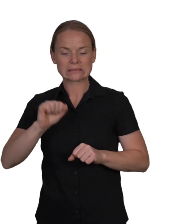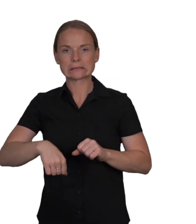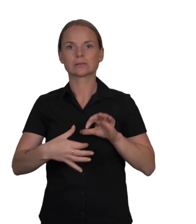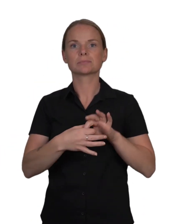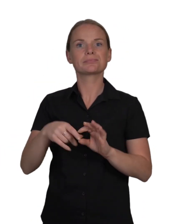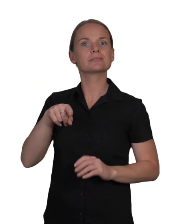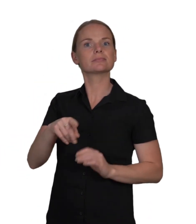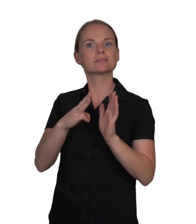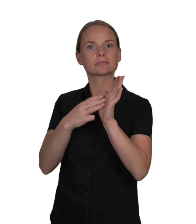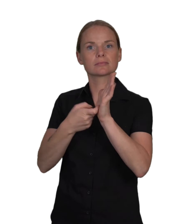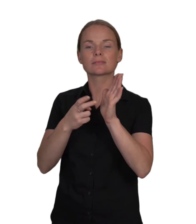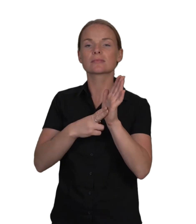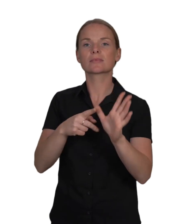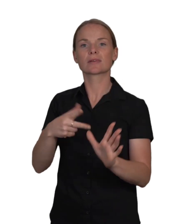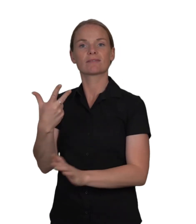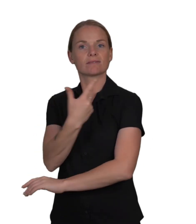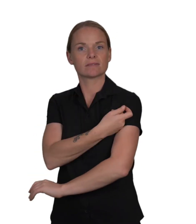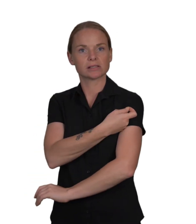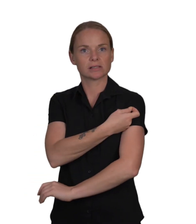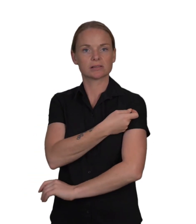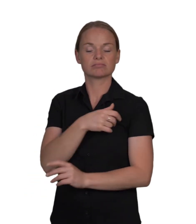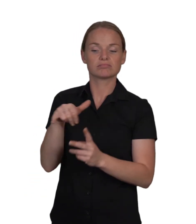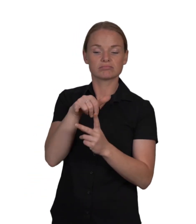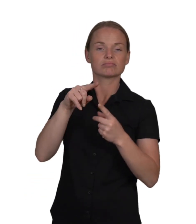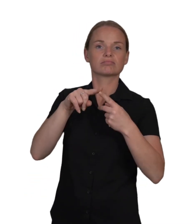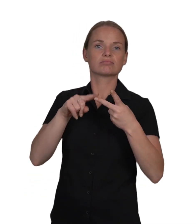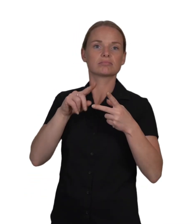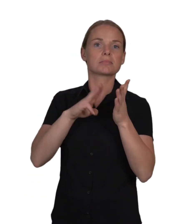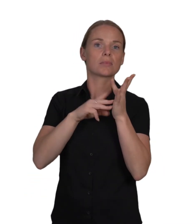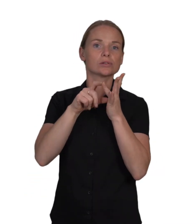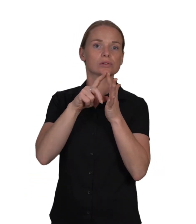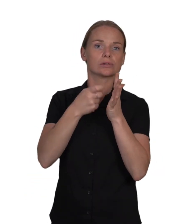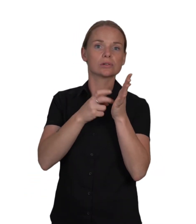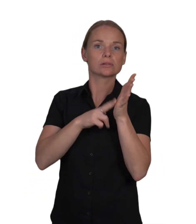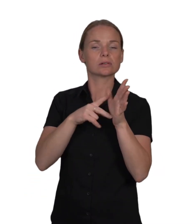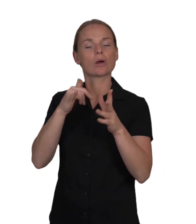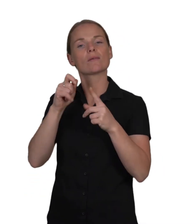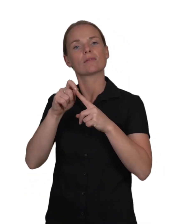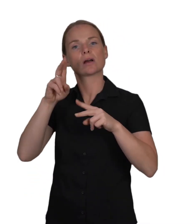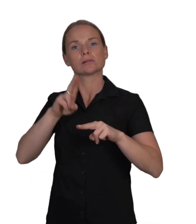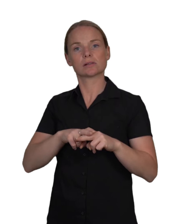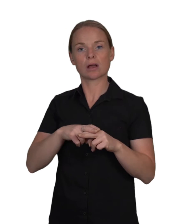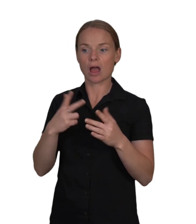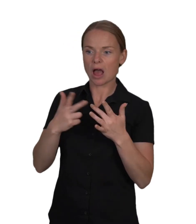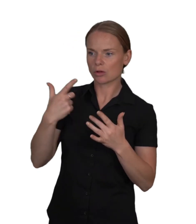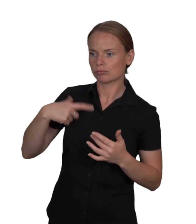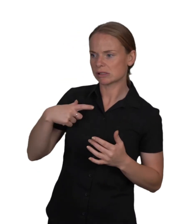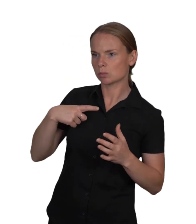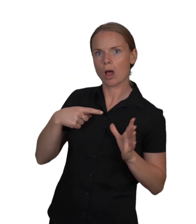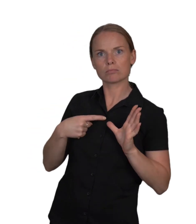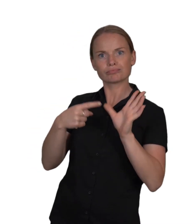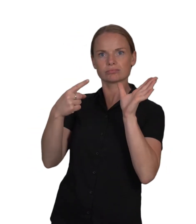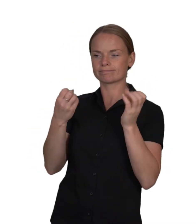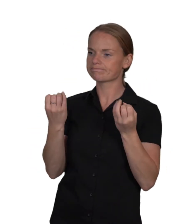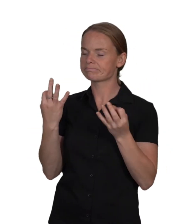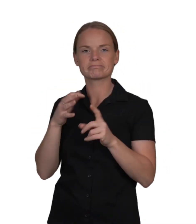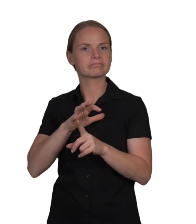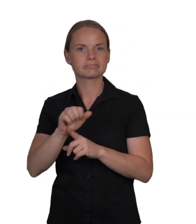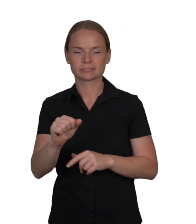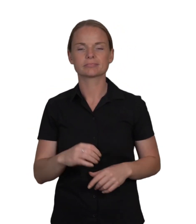was attributed to a previous dose of an mRNA COVID-19 vaccine (i.e. Moderna or Pfizer) and without another cause identified.